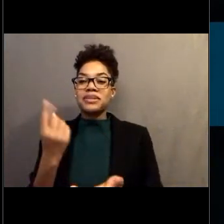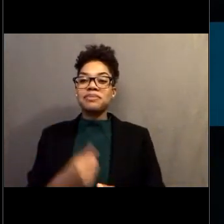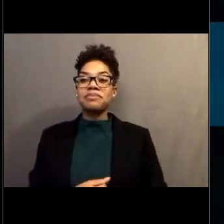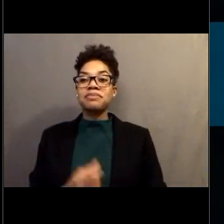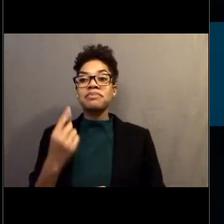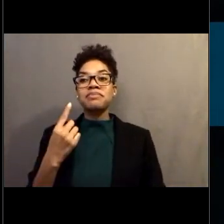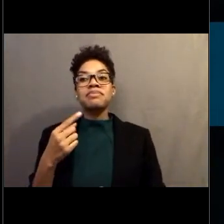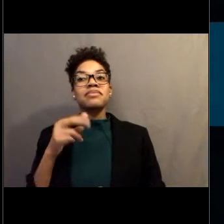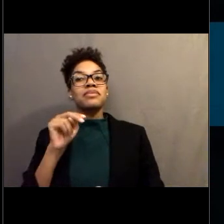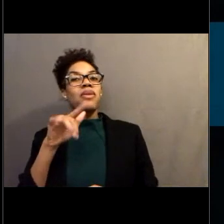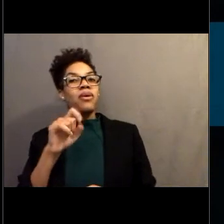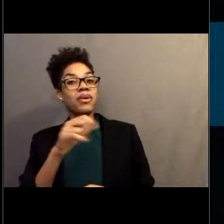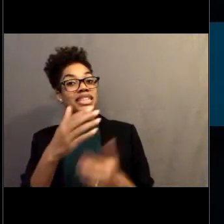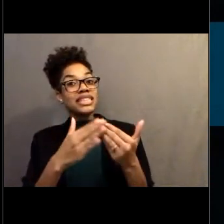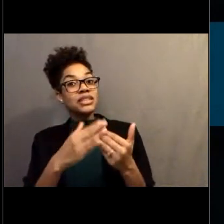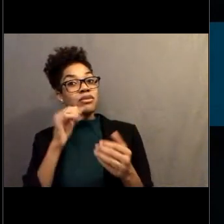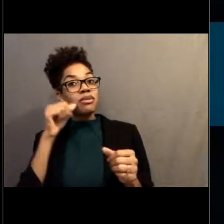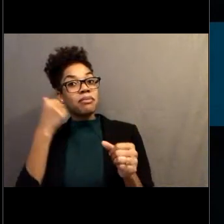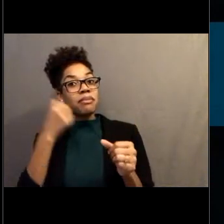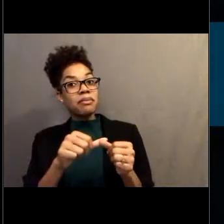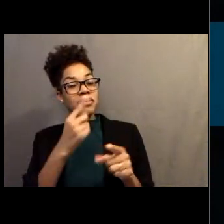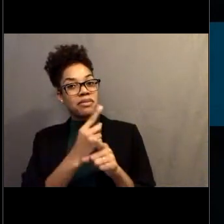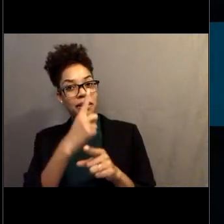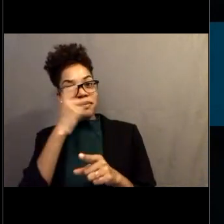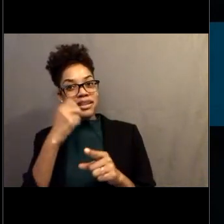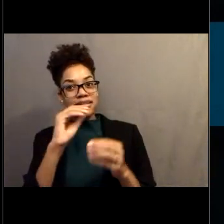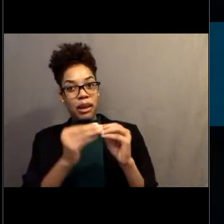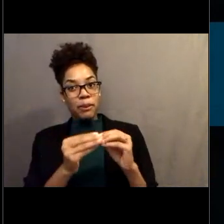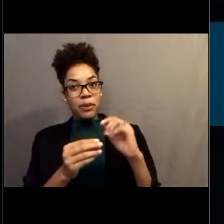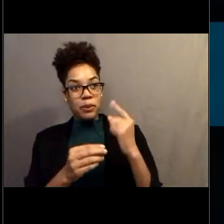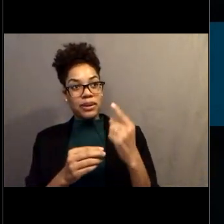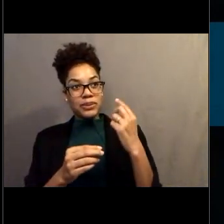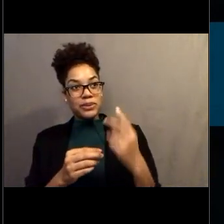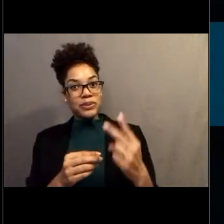when they're all numbered. So you can remember which one you started with. That's true.